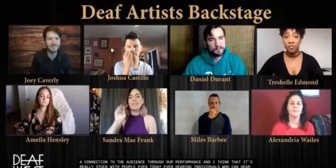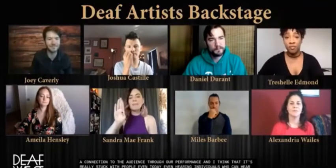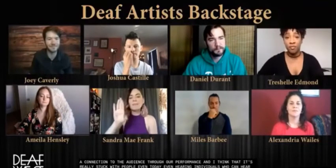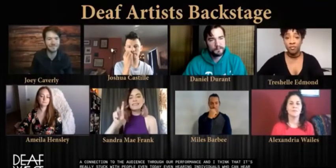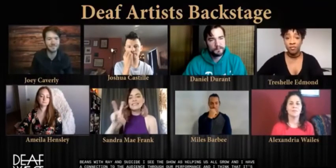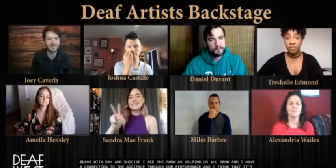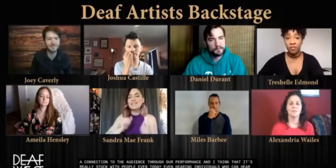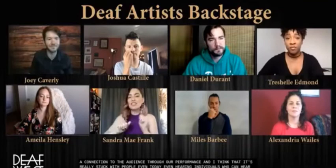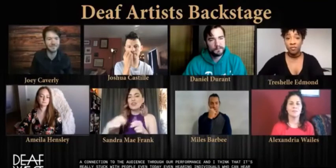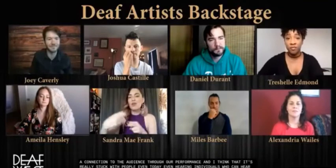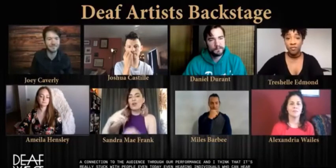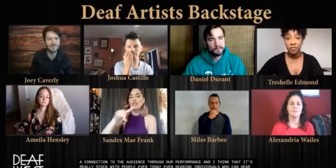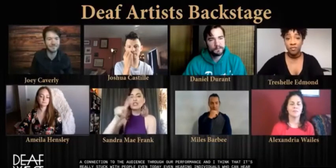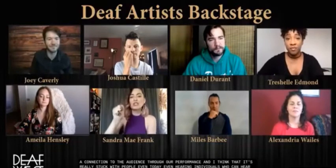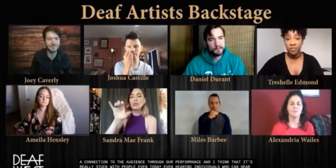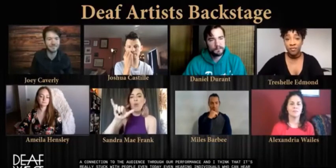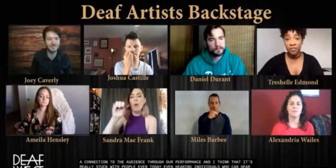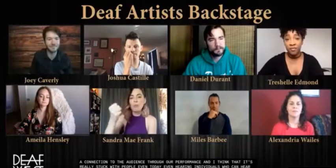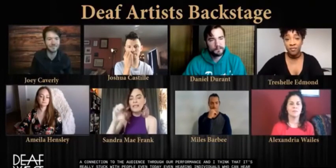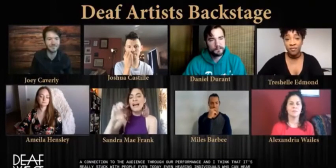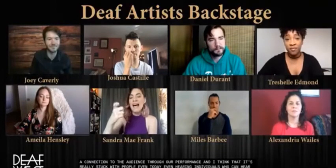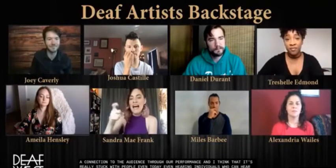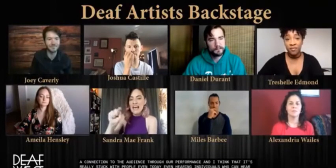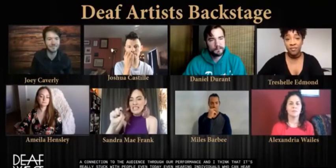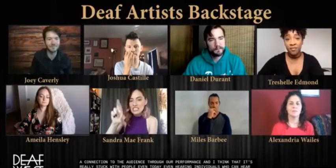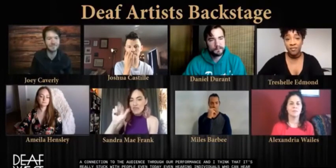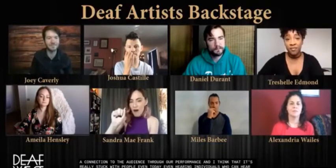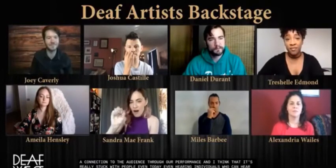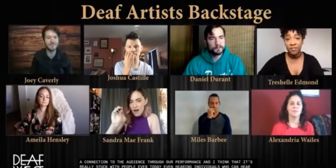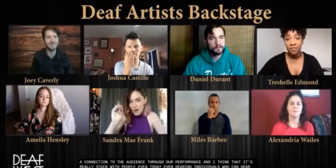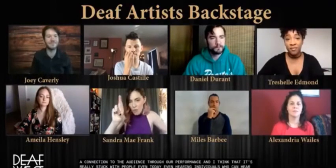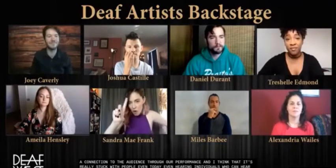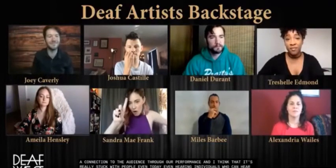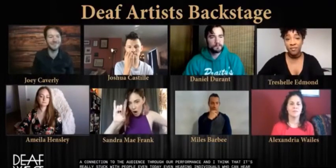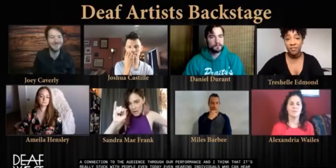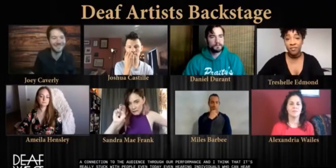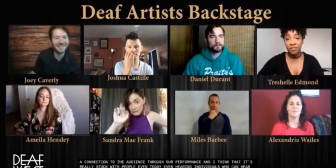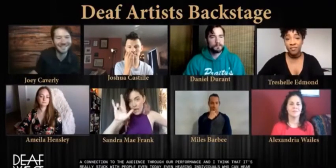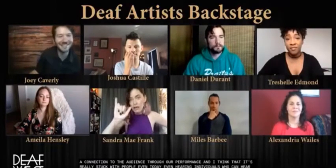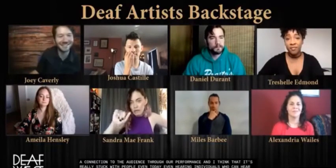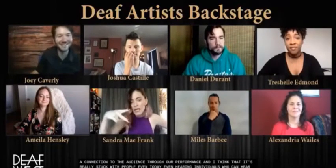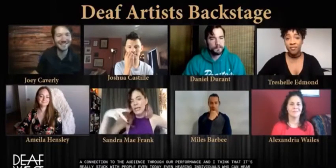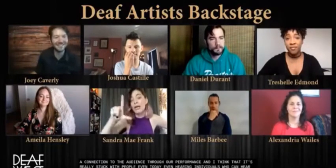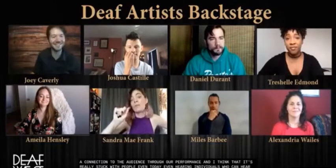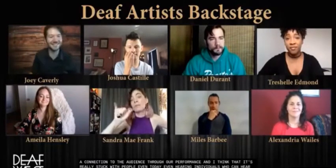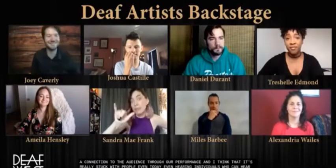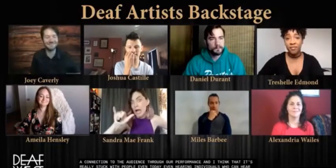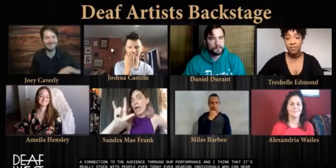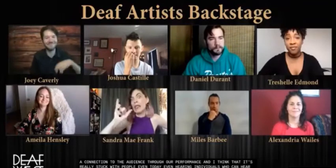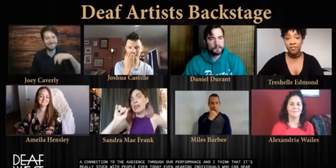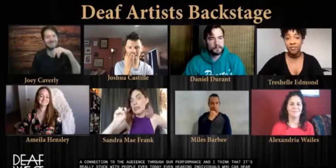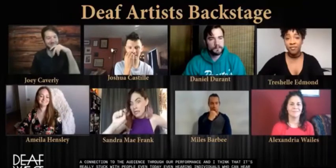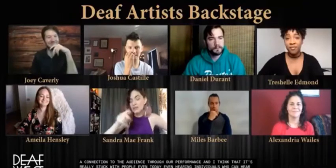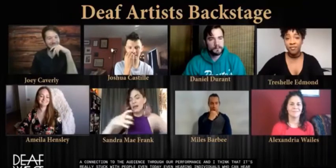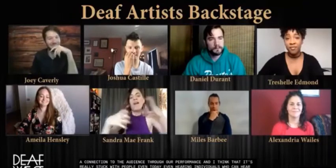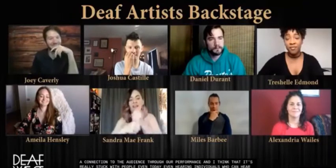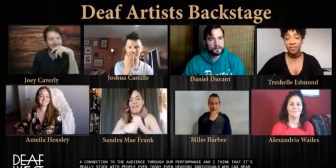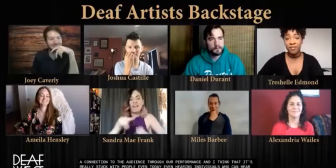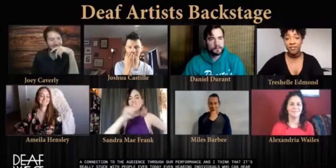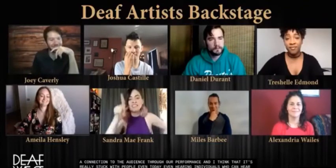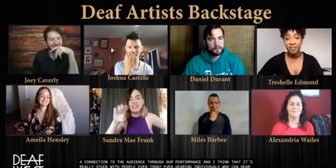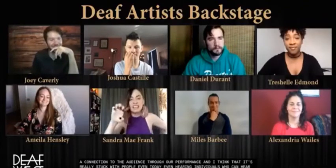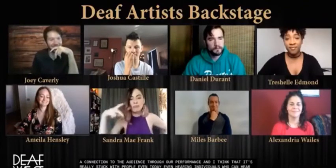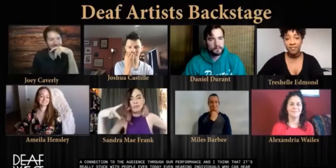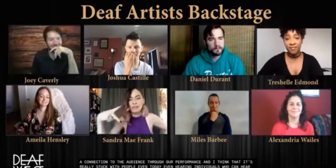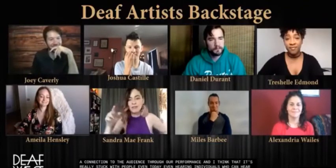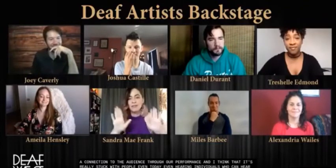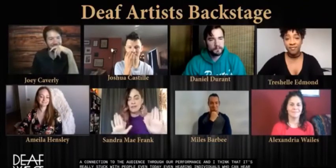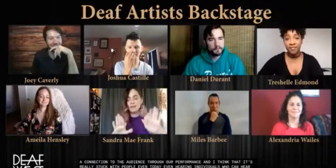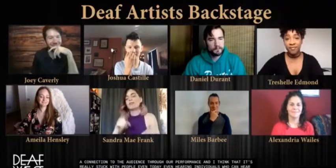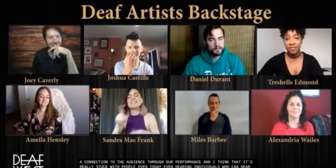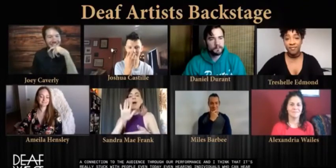Sandra: So just last spring I was involved in a show Z.E.P.